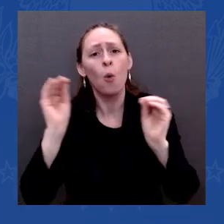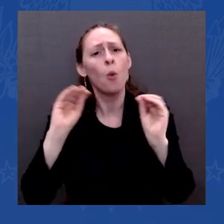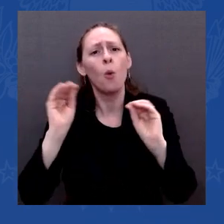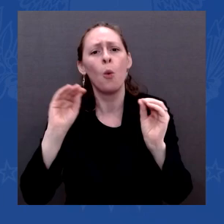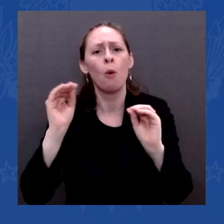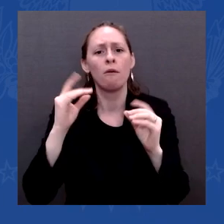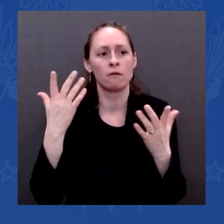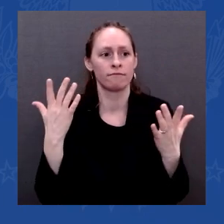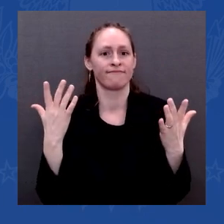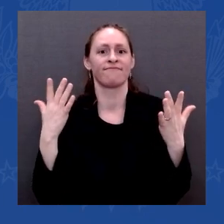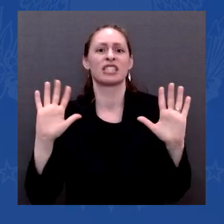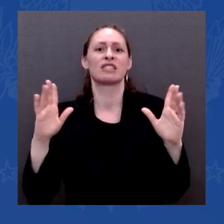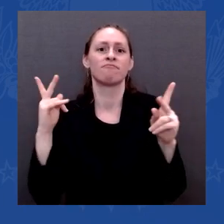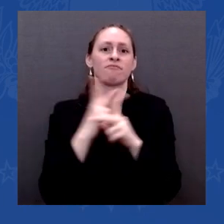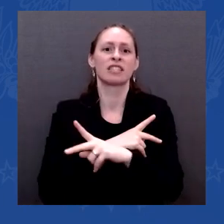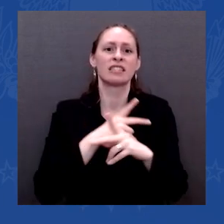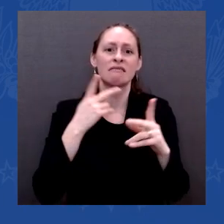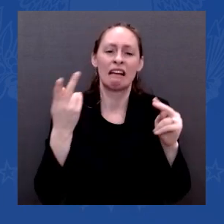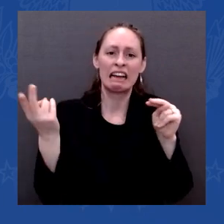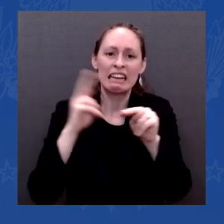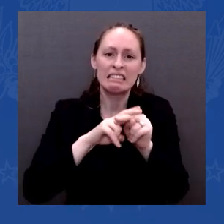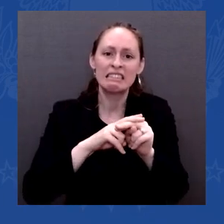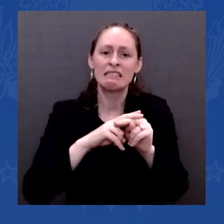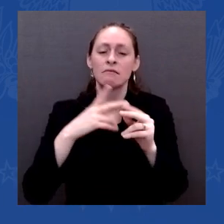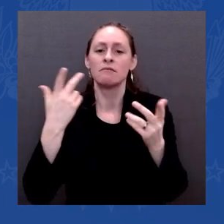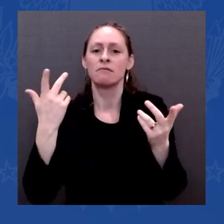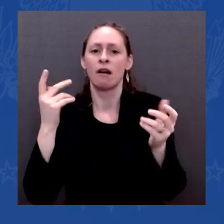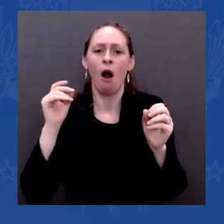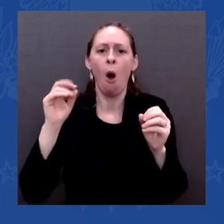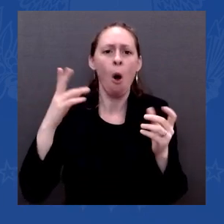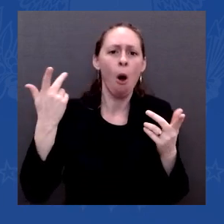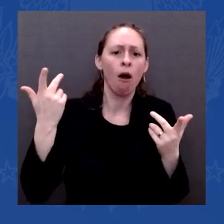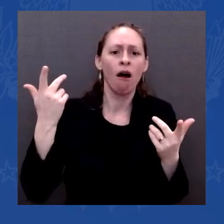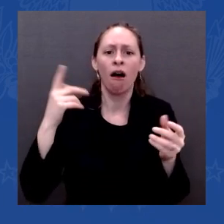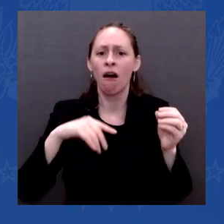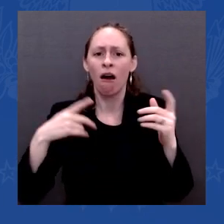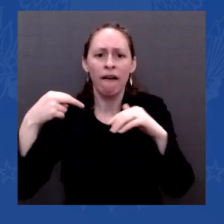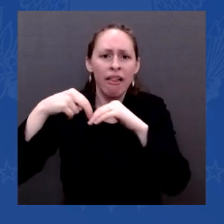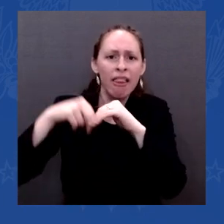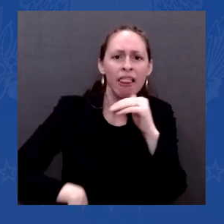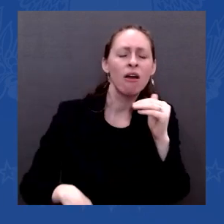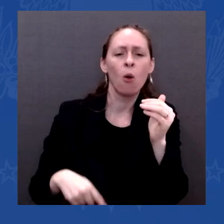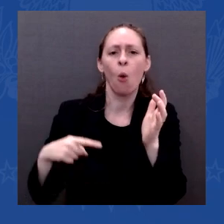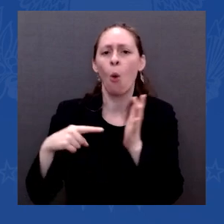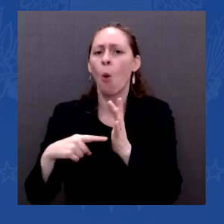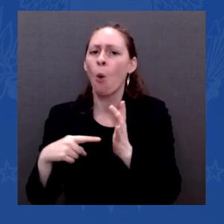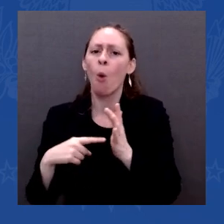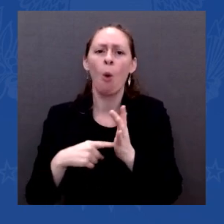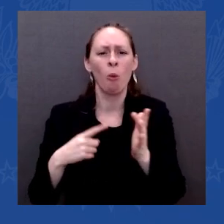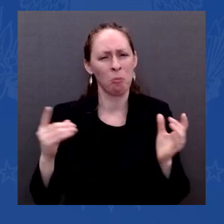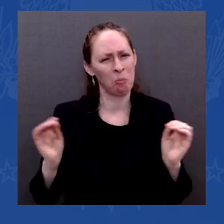wrote a letter to me recently, affirming that this bill would reduce inflationary pressures